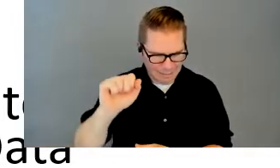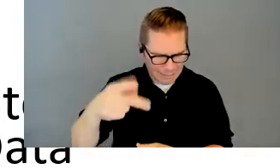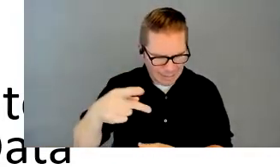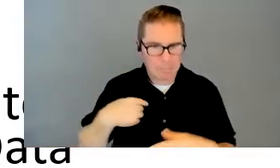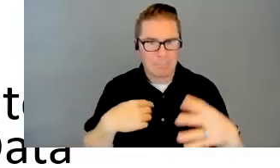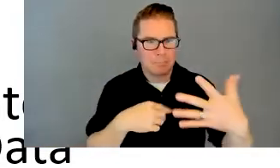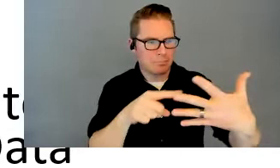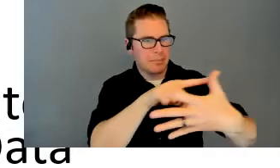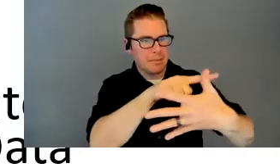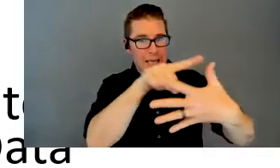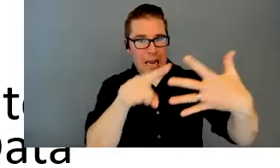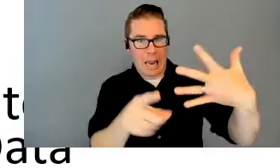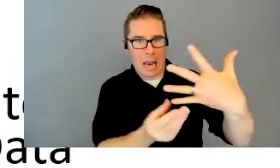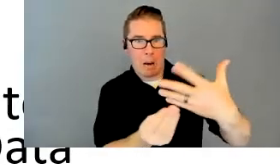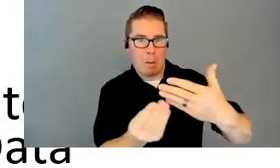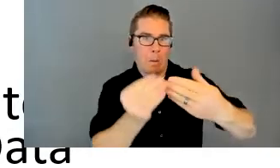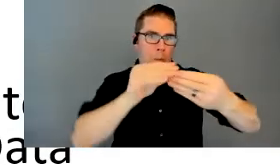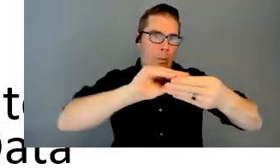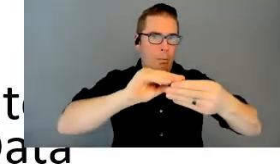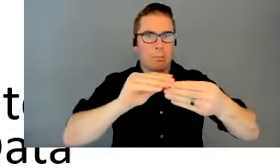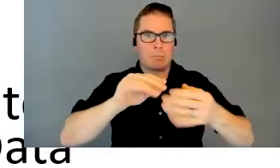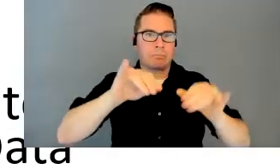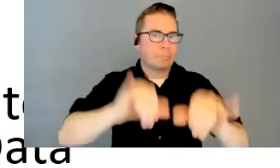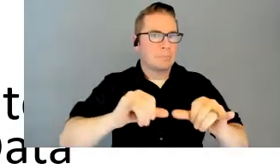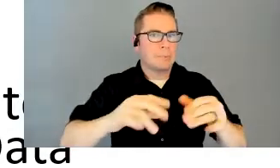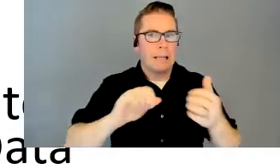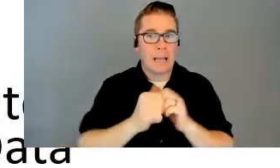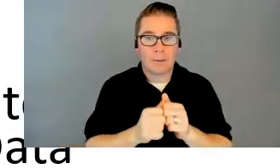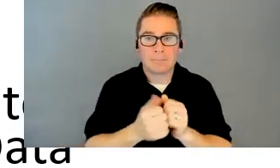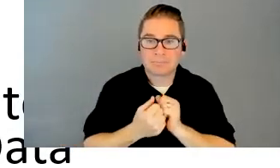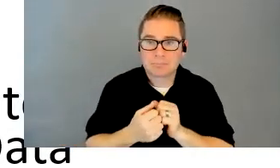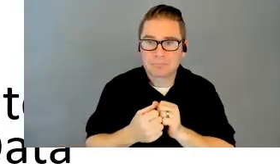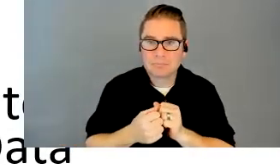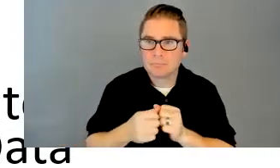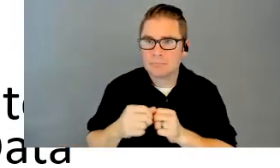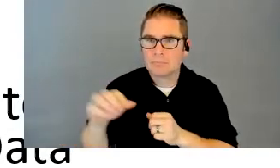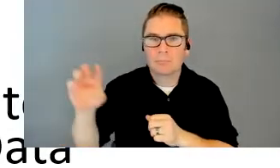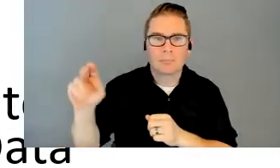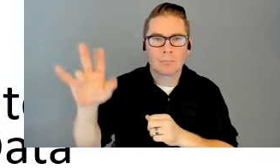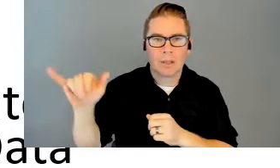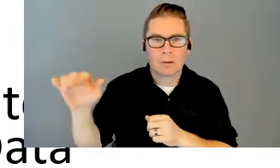your class data might not look like this at all. Right? Where are your equity gaps?